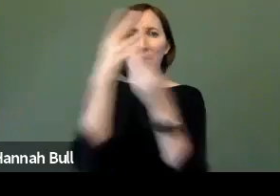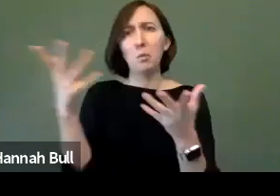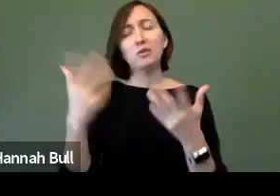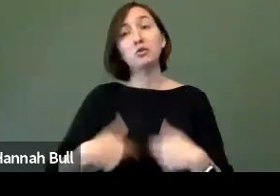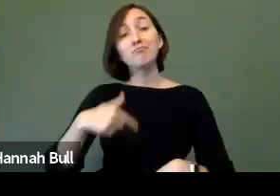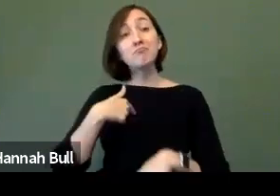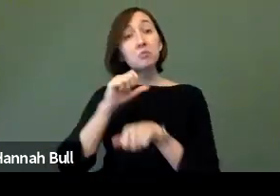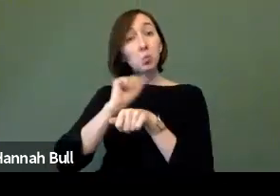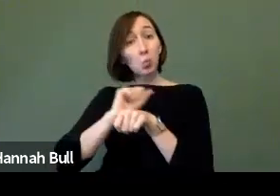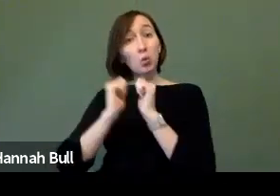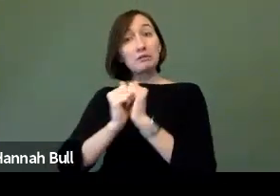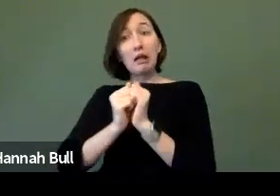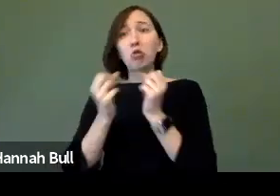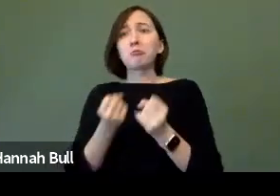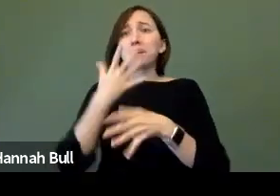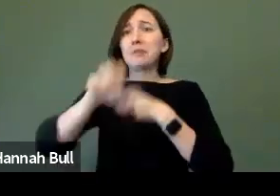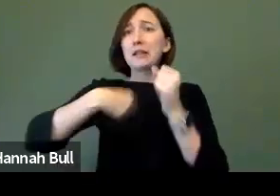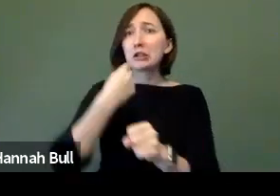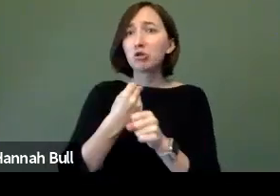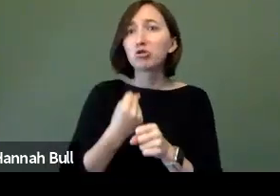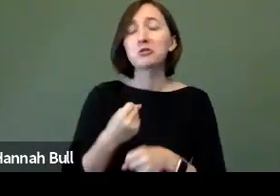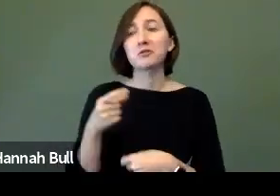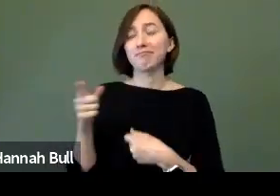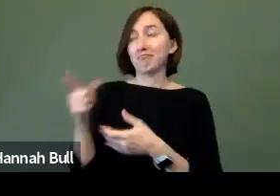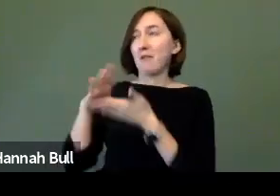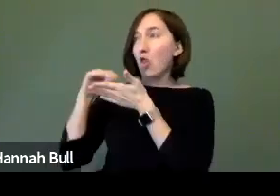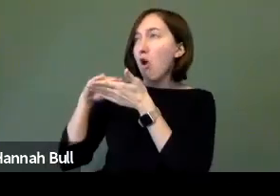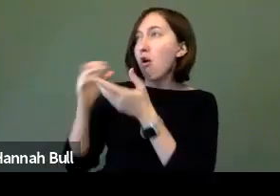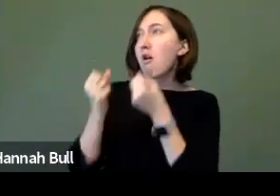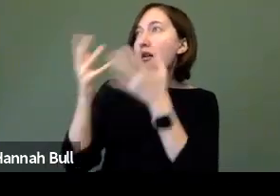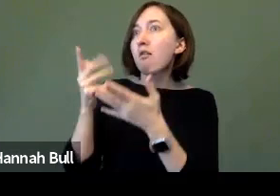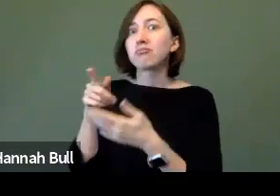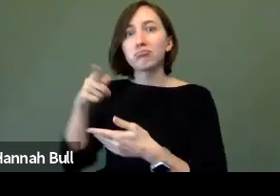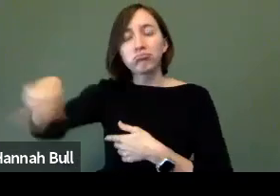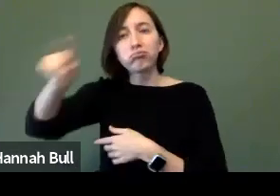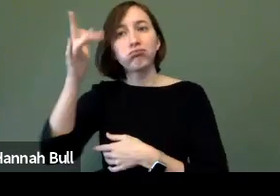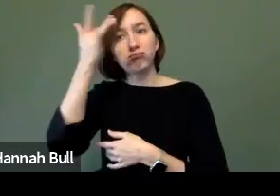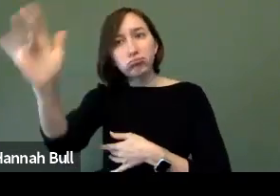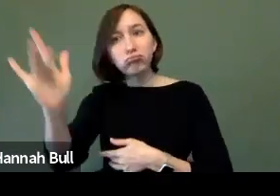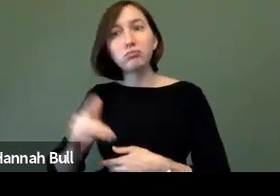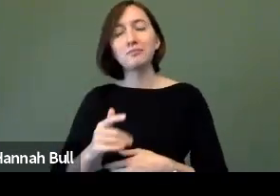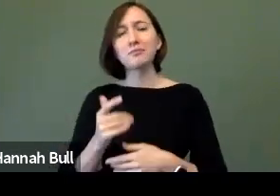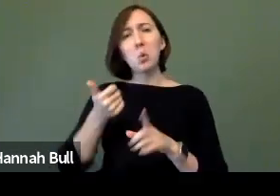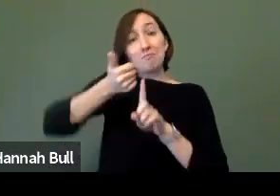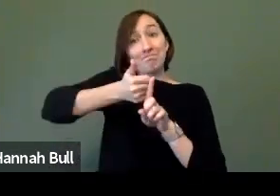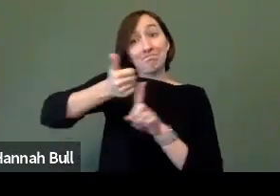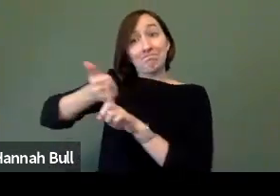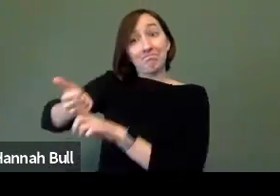I have learned so much from all of them. I'm going to have each of them introduce themselves. Danny—